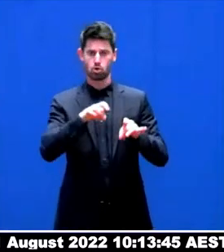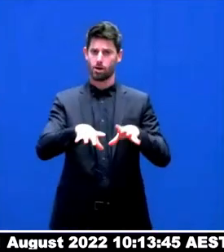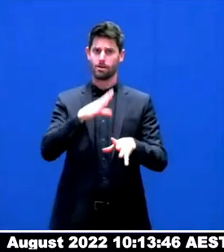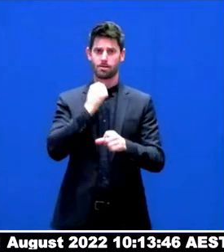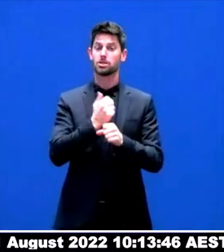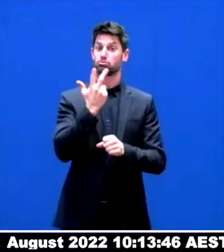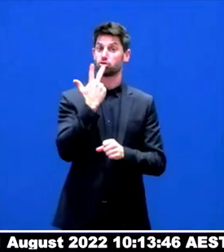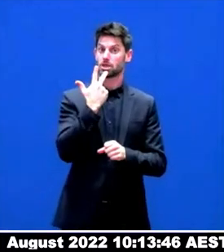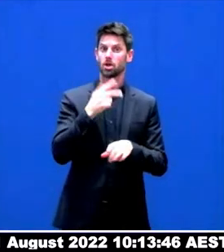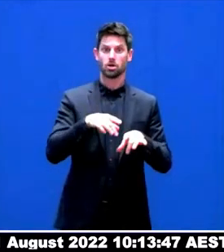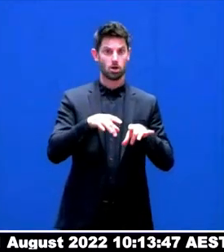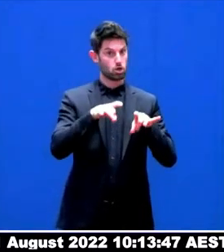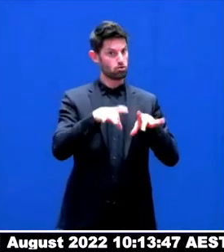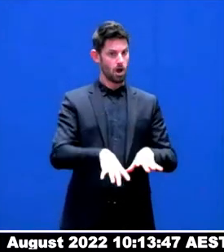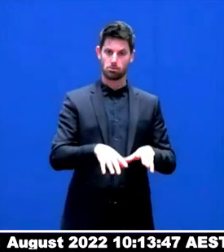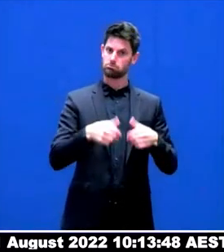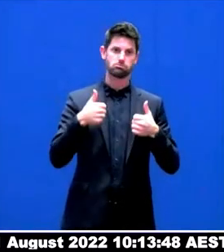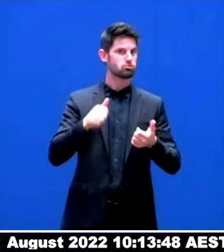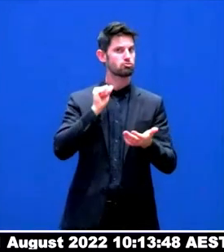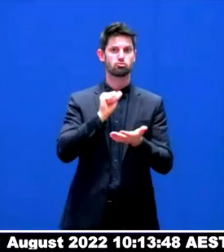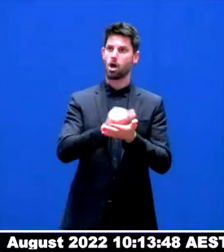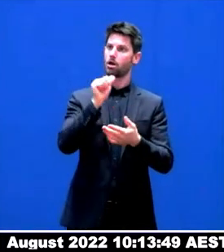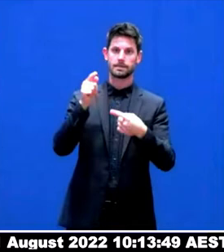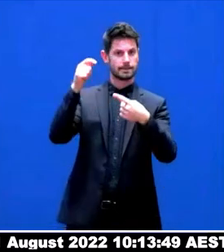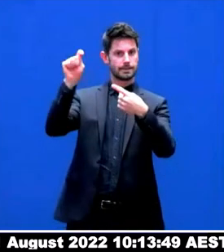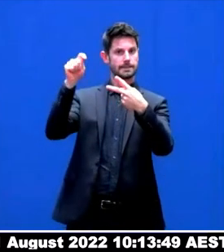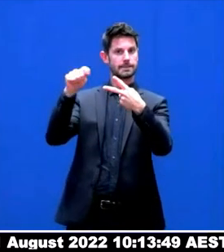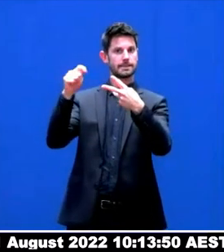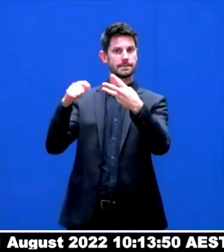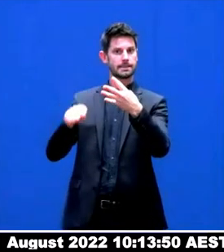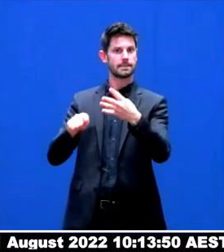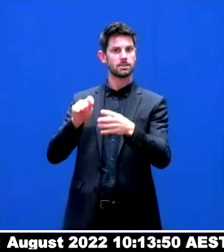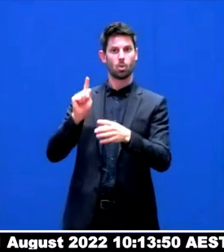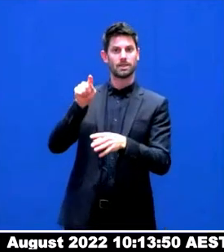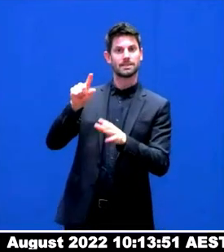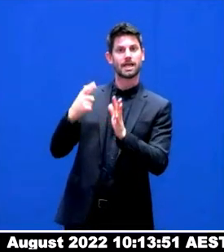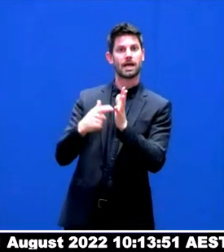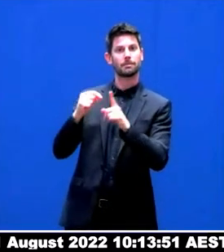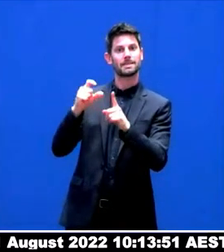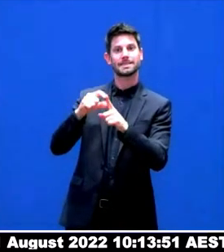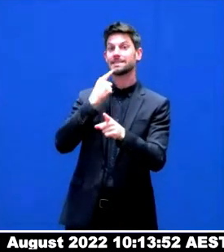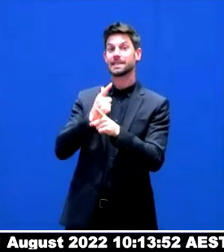meet its obligations in relation to adequate housing and continuous improvement of living